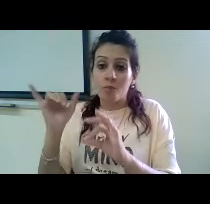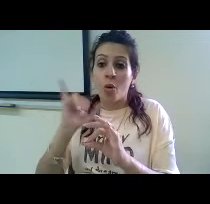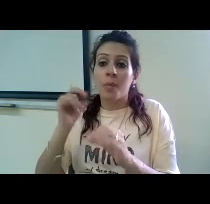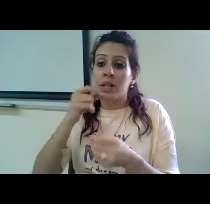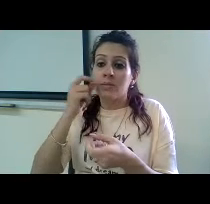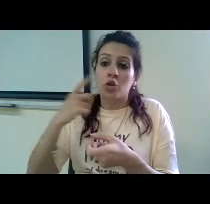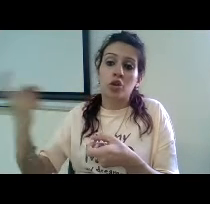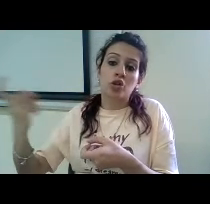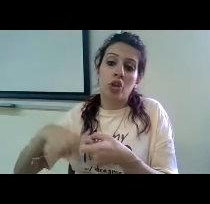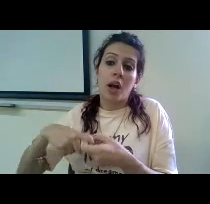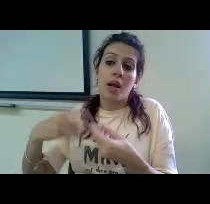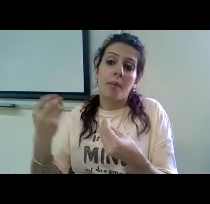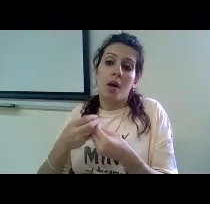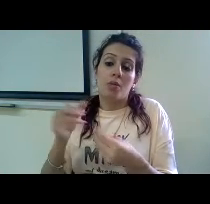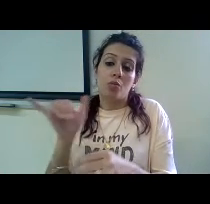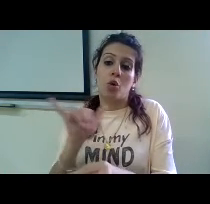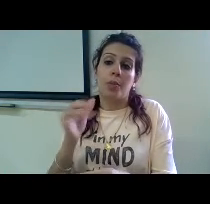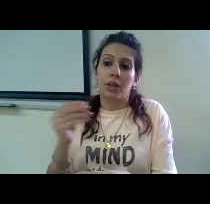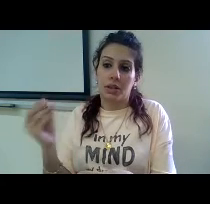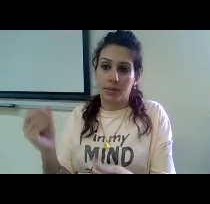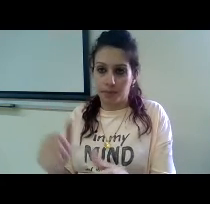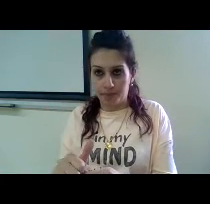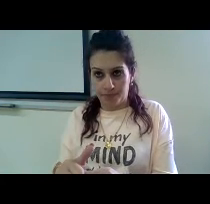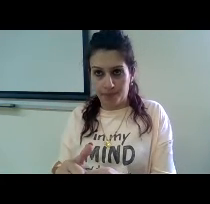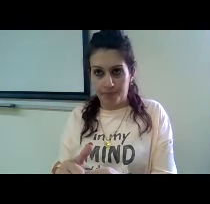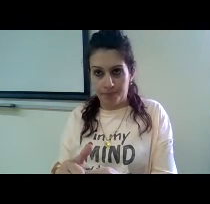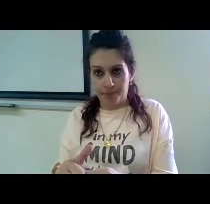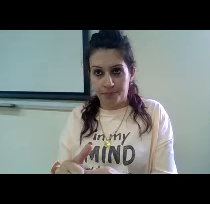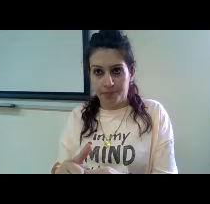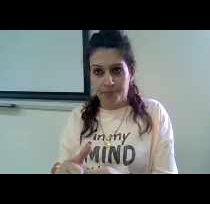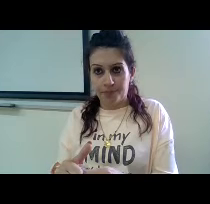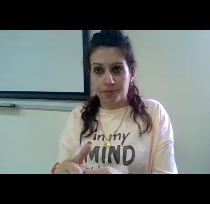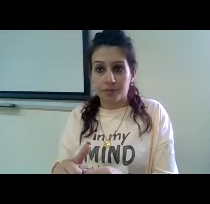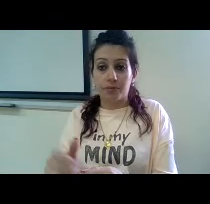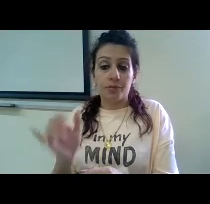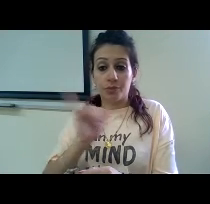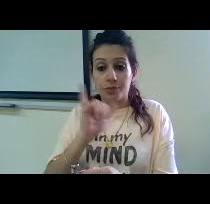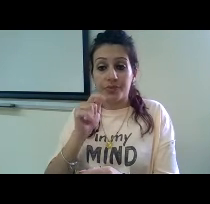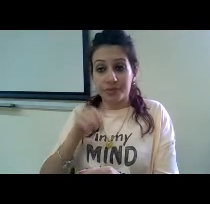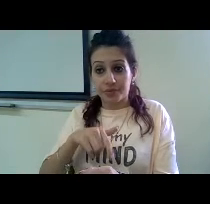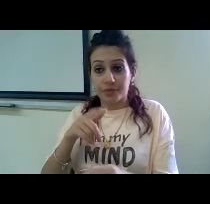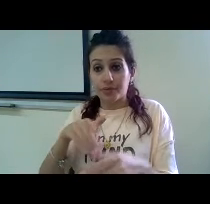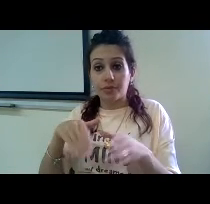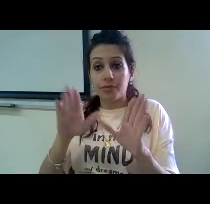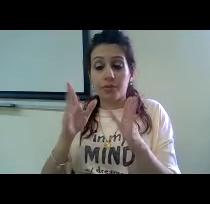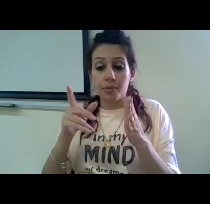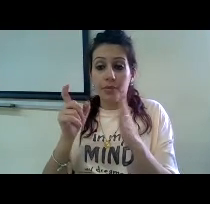to provide opportunity for the family, to the family that can gradually learn